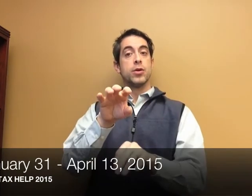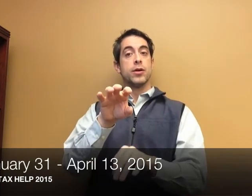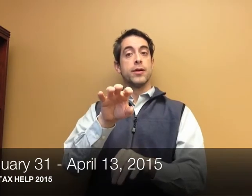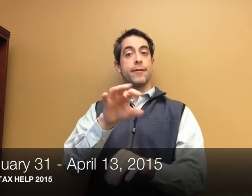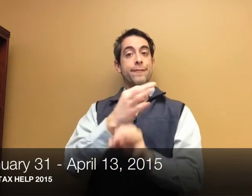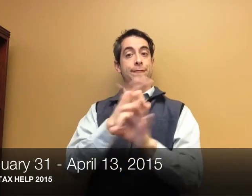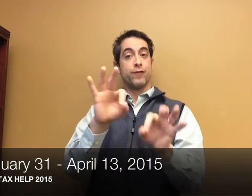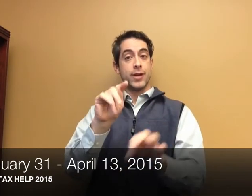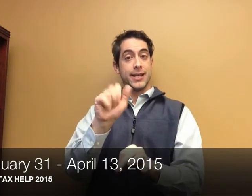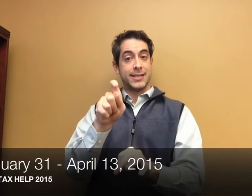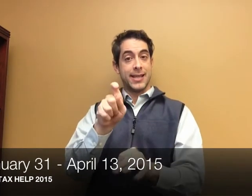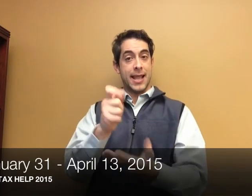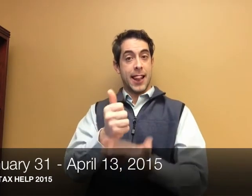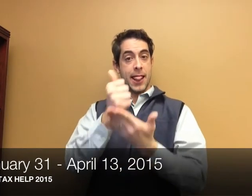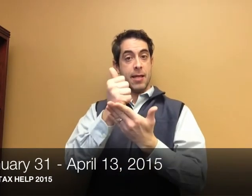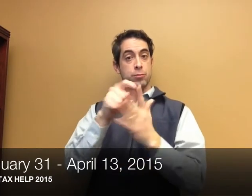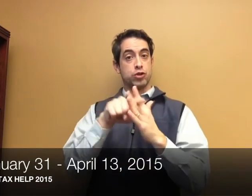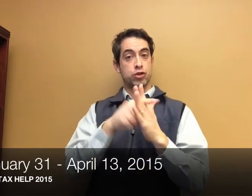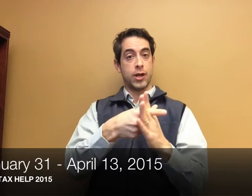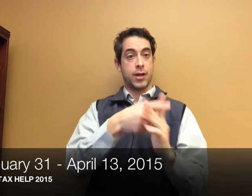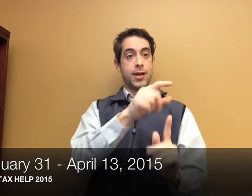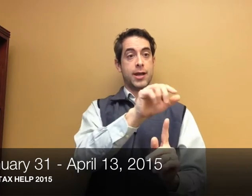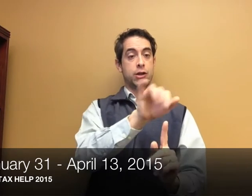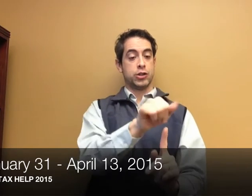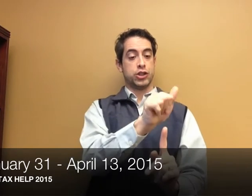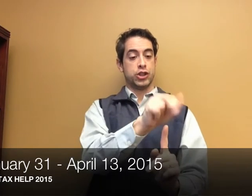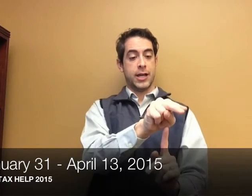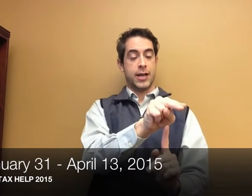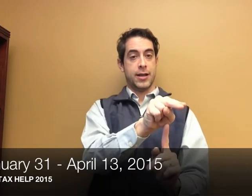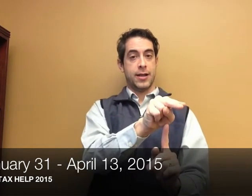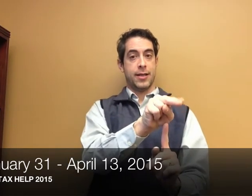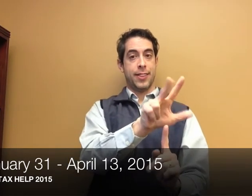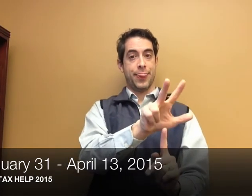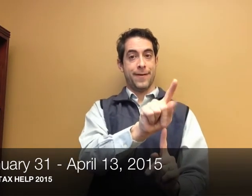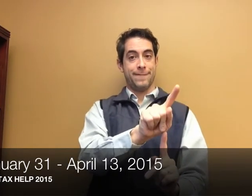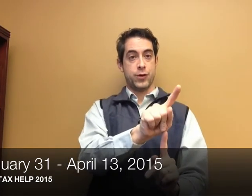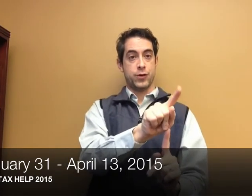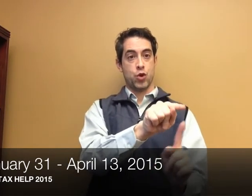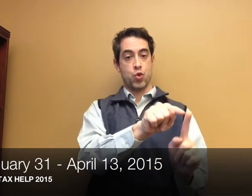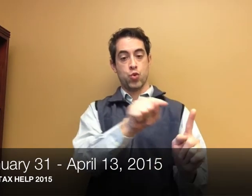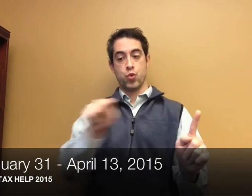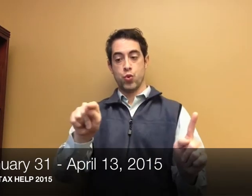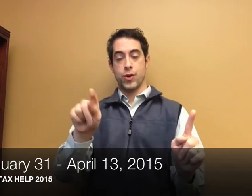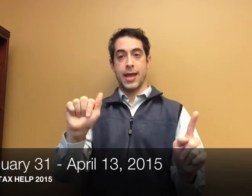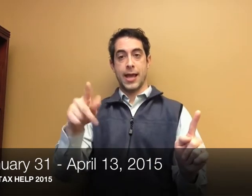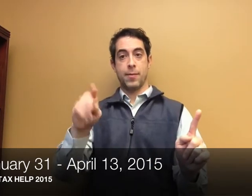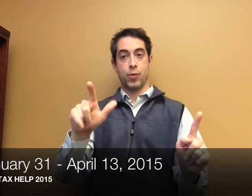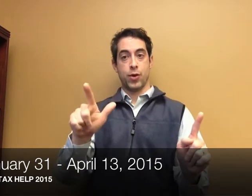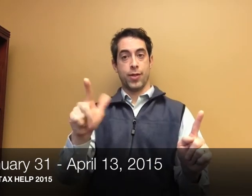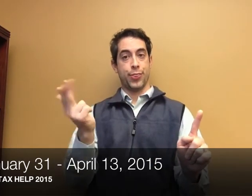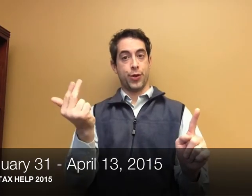is the start and and end date of FREE TAX HELP 2015 which is January 31st